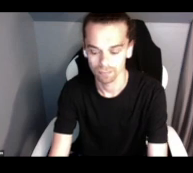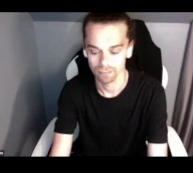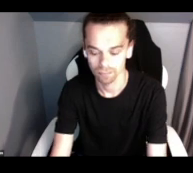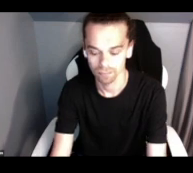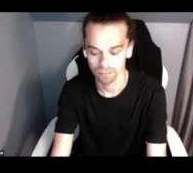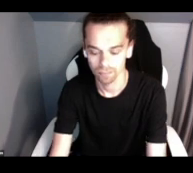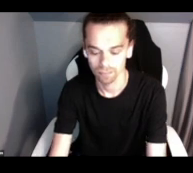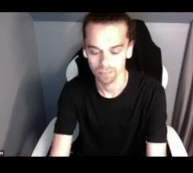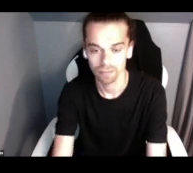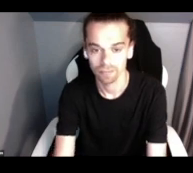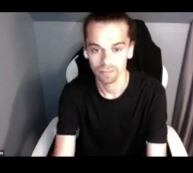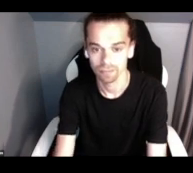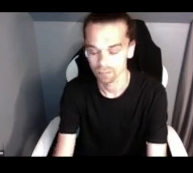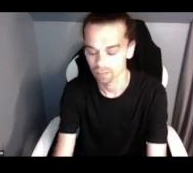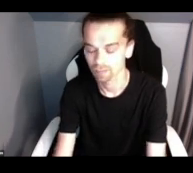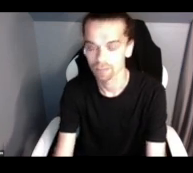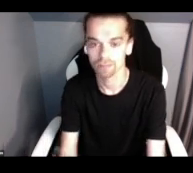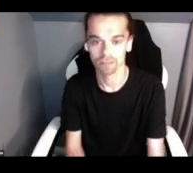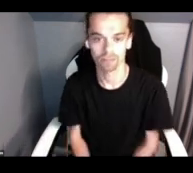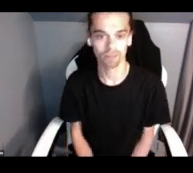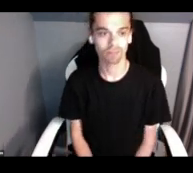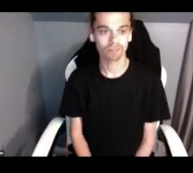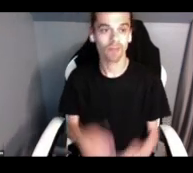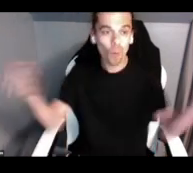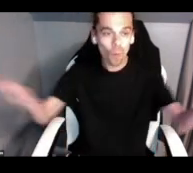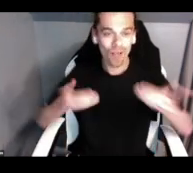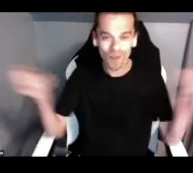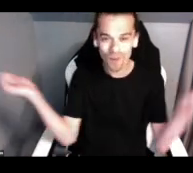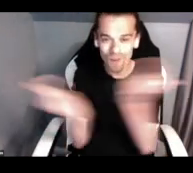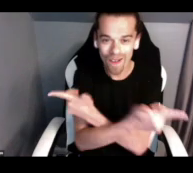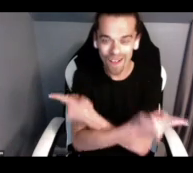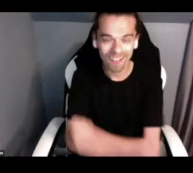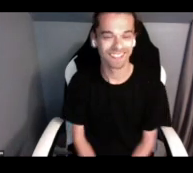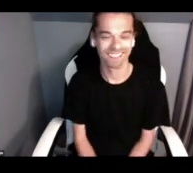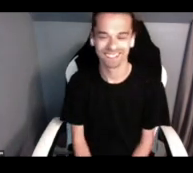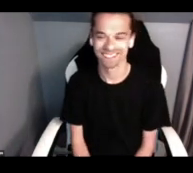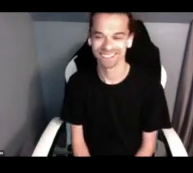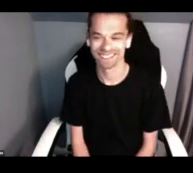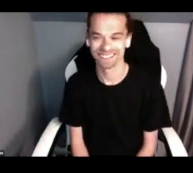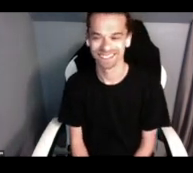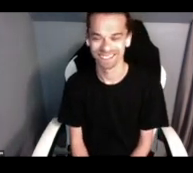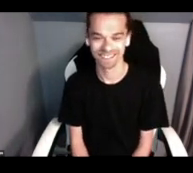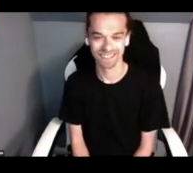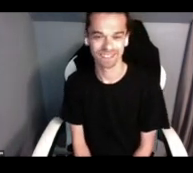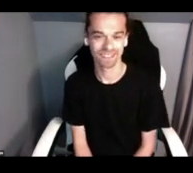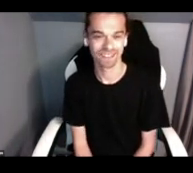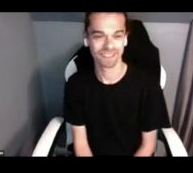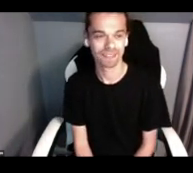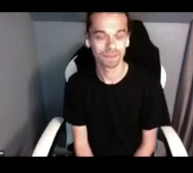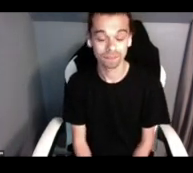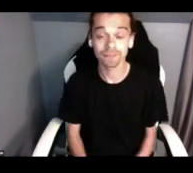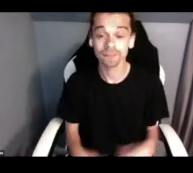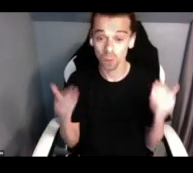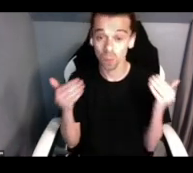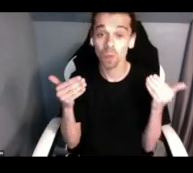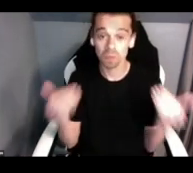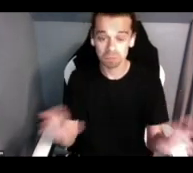Welcome all. We will be getting started shortly.